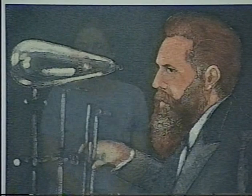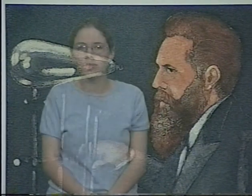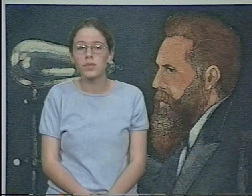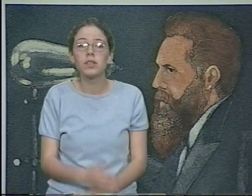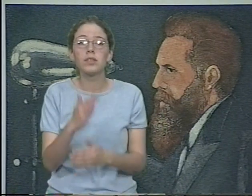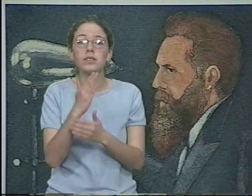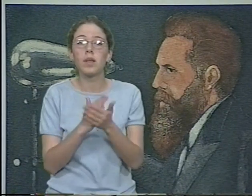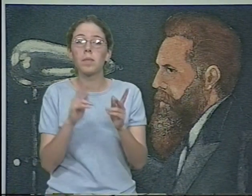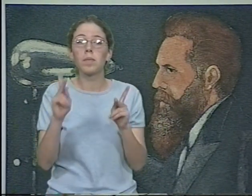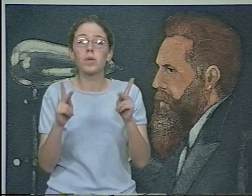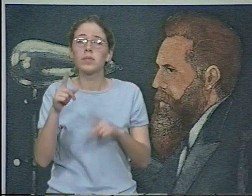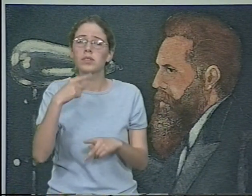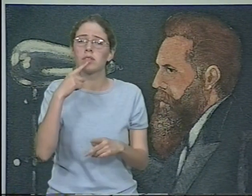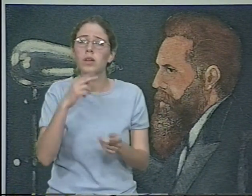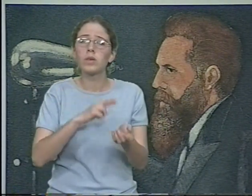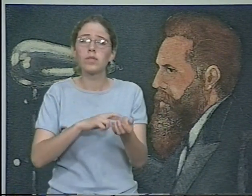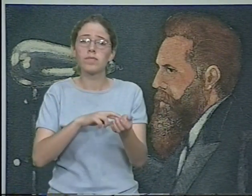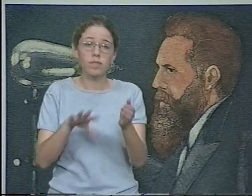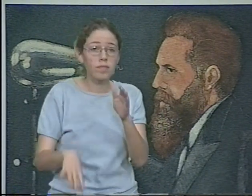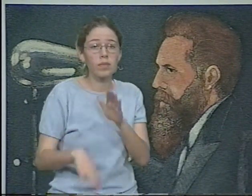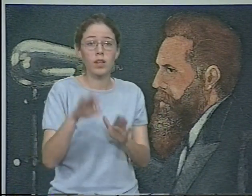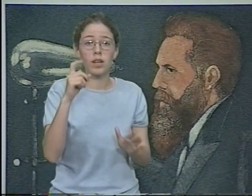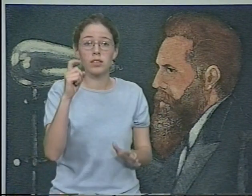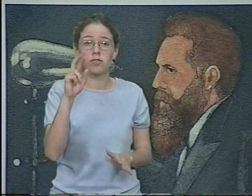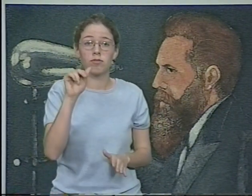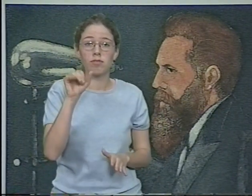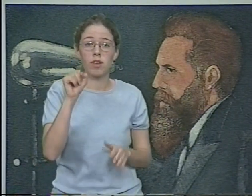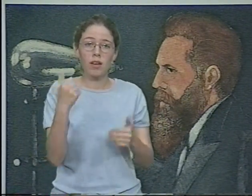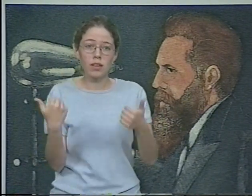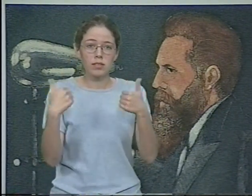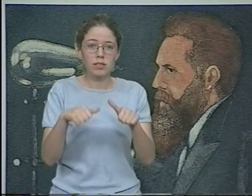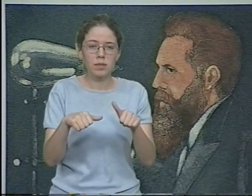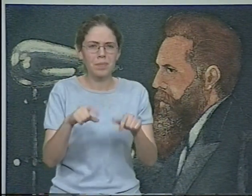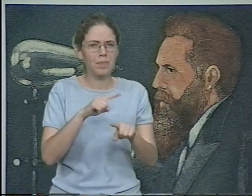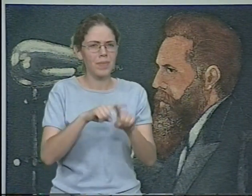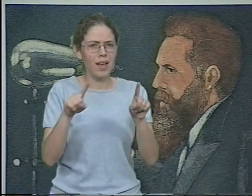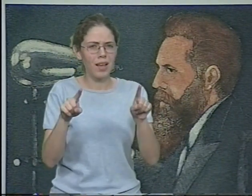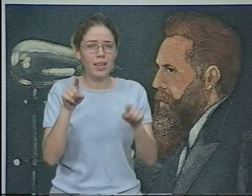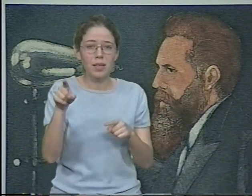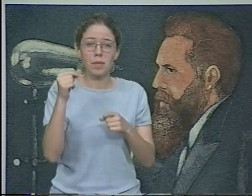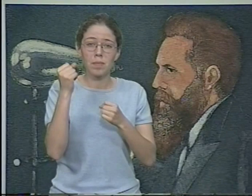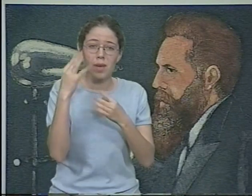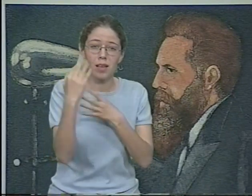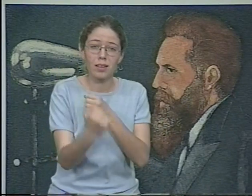Some say that Wilhelm's discovery of X rays was just an accident.